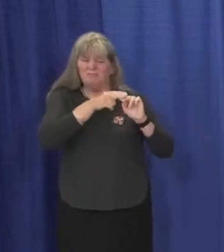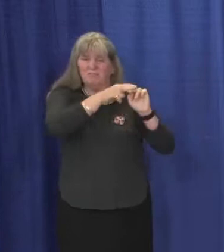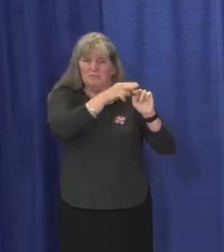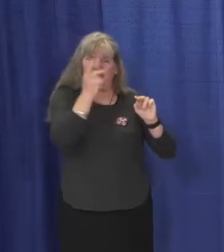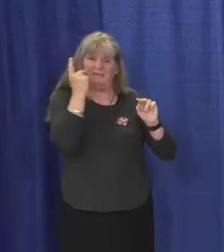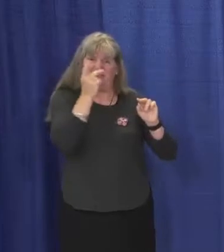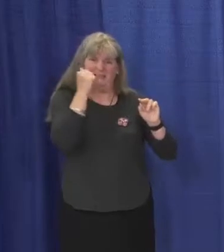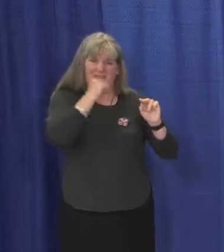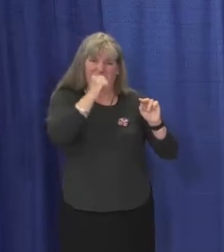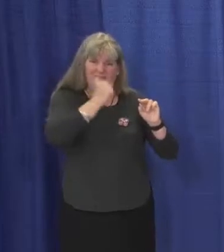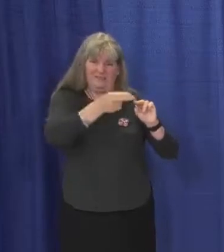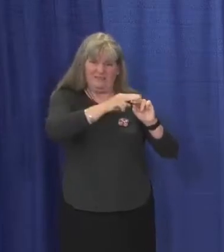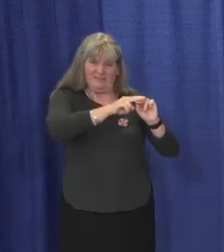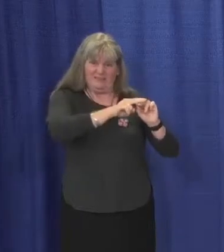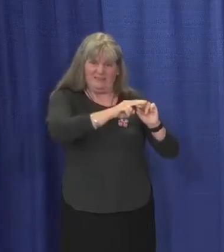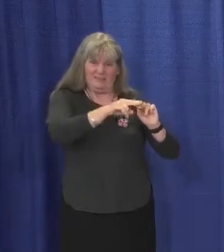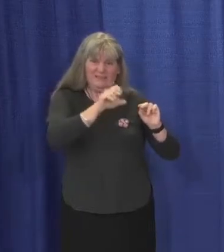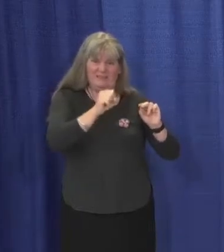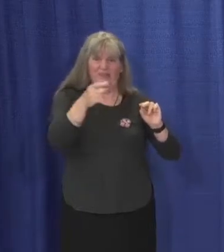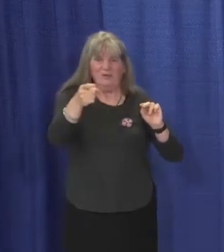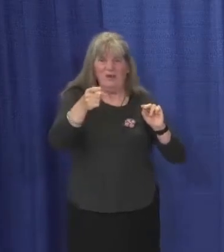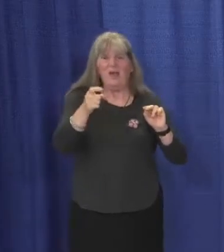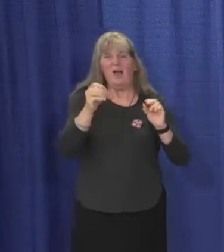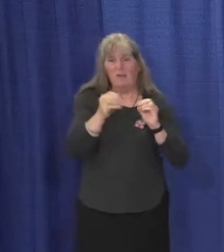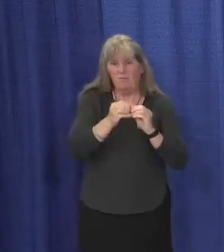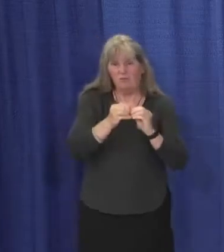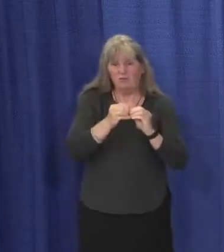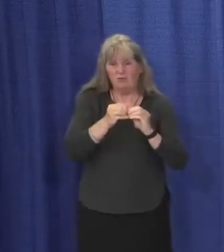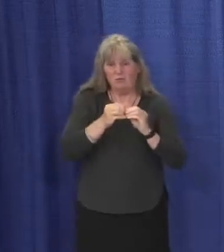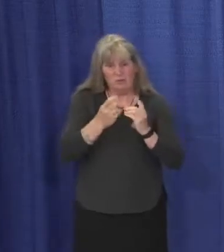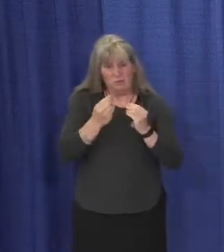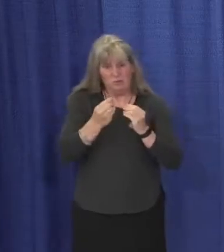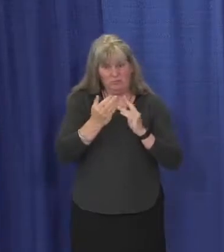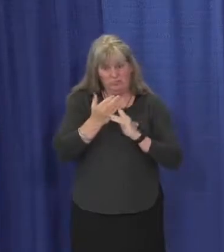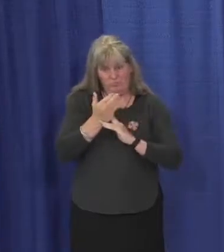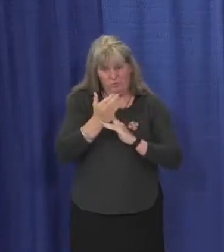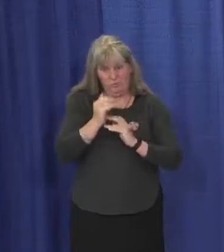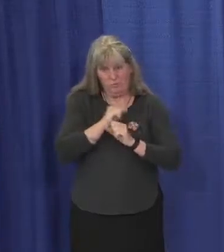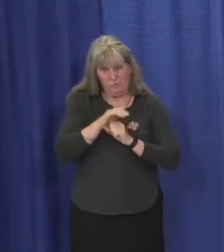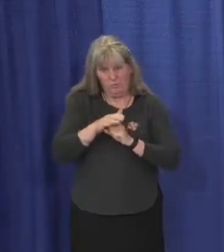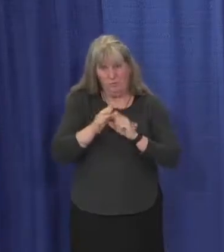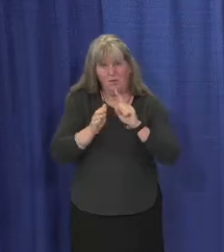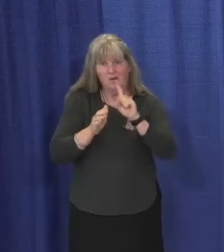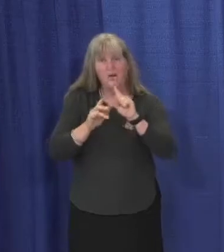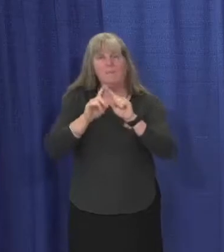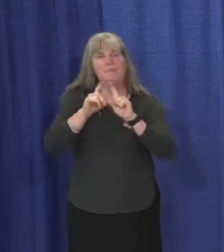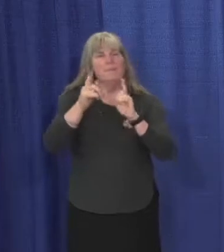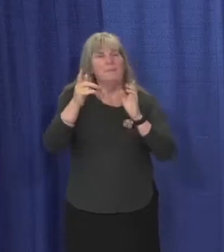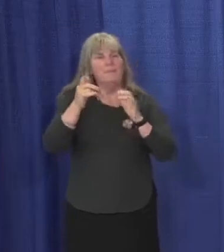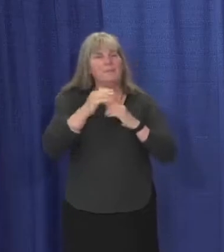climb in our daily active cases so we do have a stretch to go.